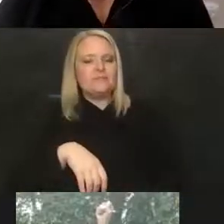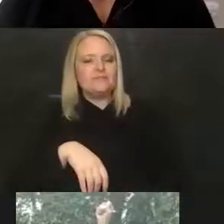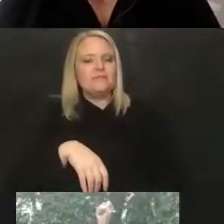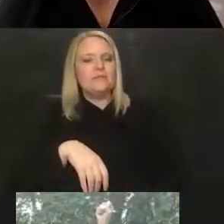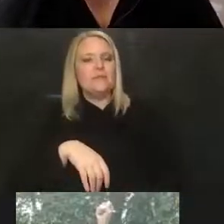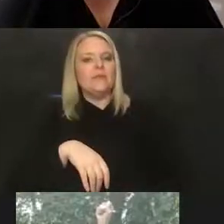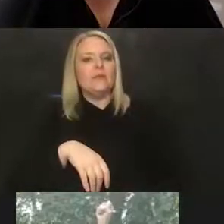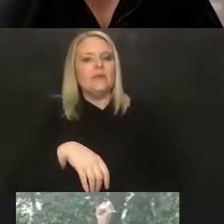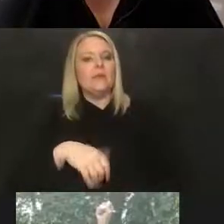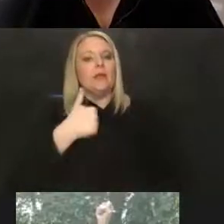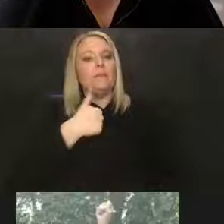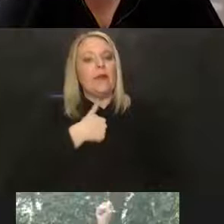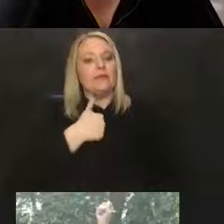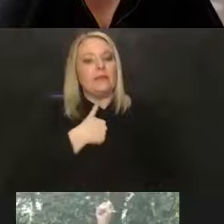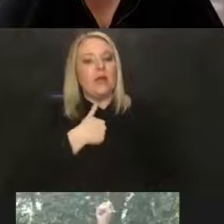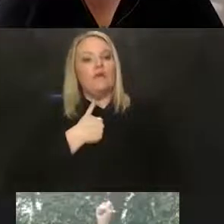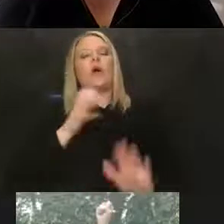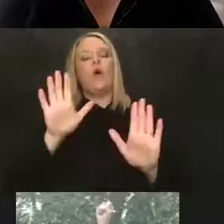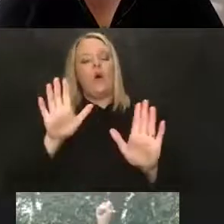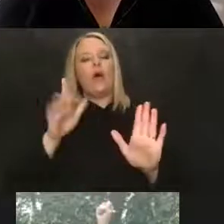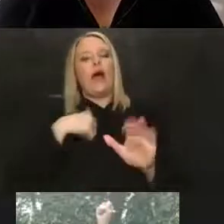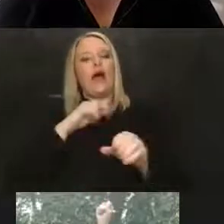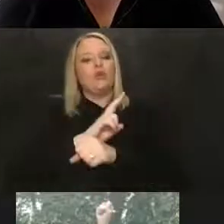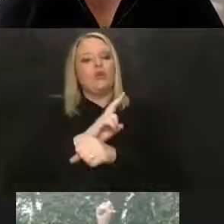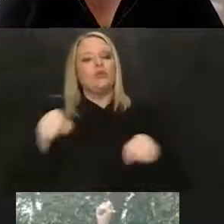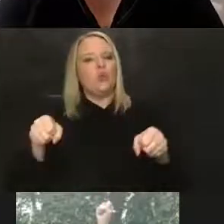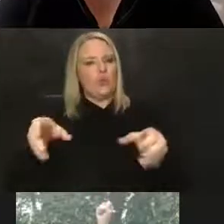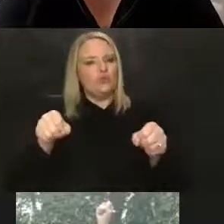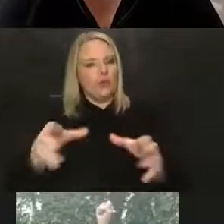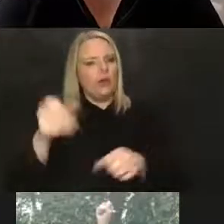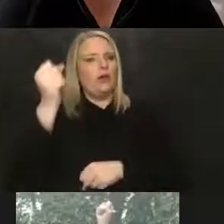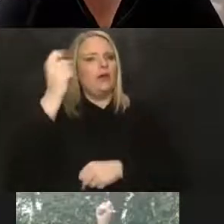I am- and I do use a wheelchair, but that is not seen in the,